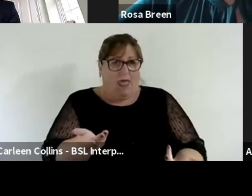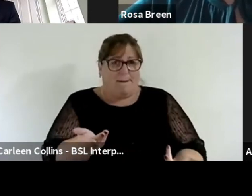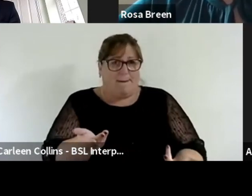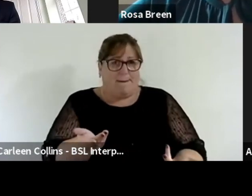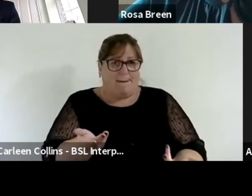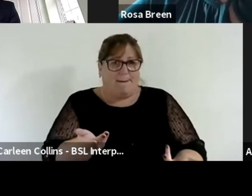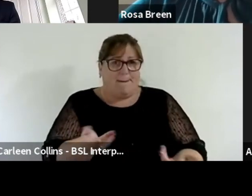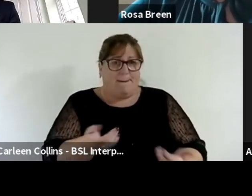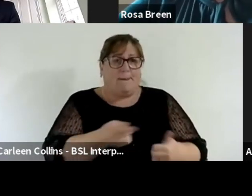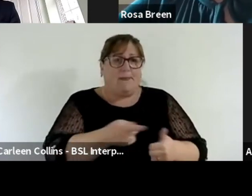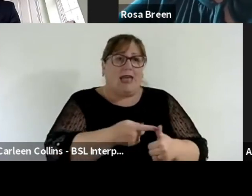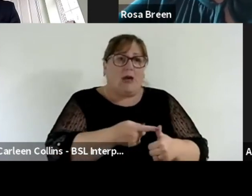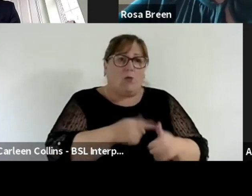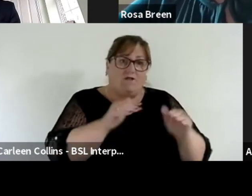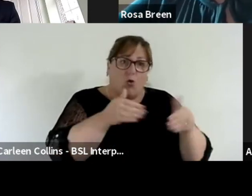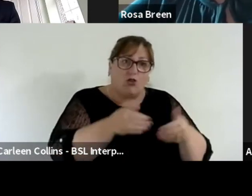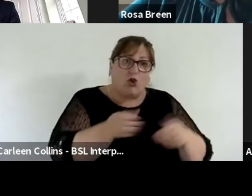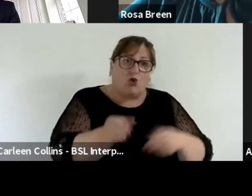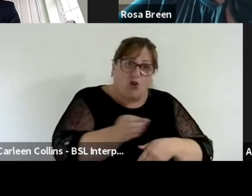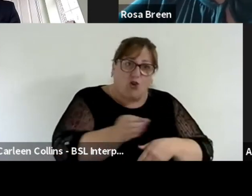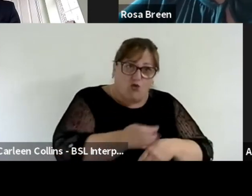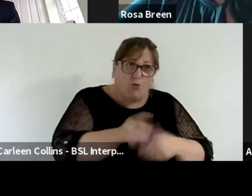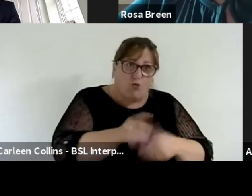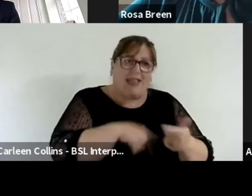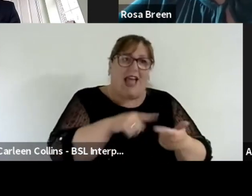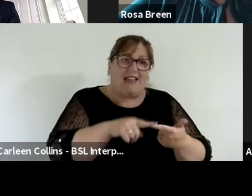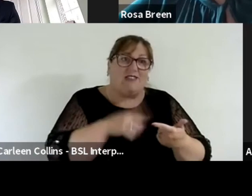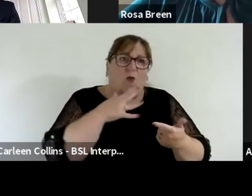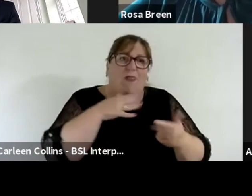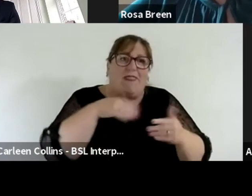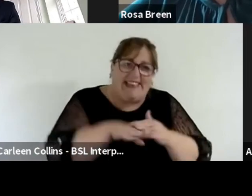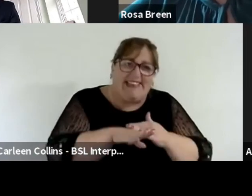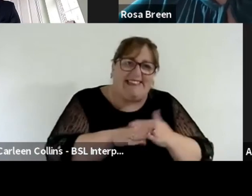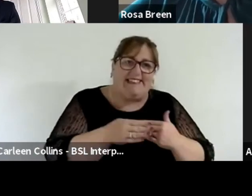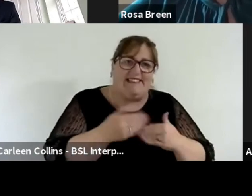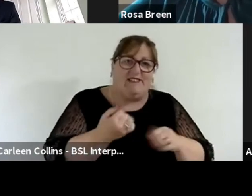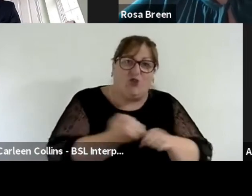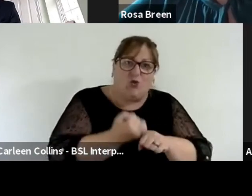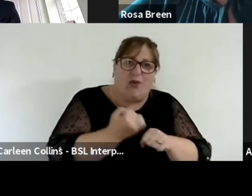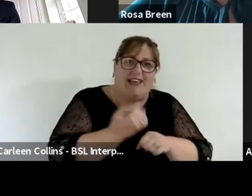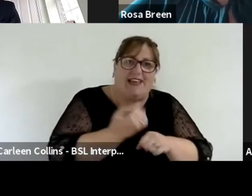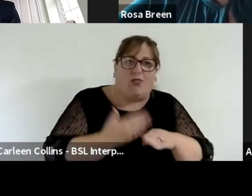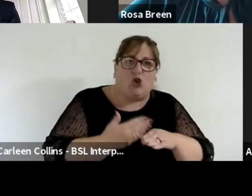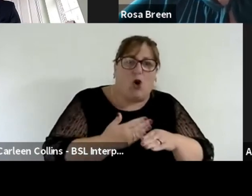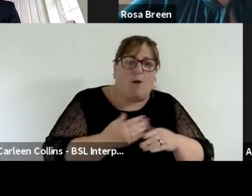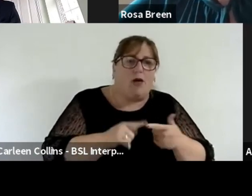But, for example, someone who has a hidden disability, ie dyslexia, how would they be supported?